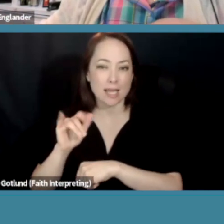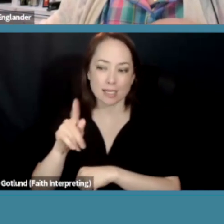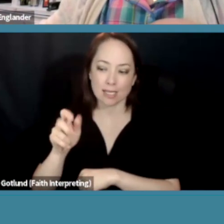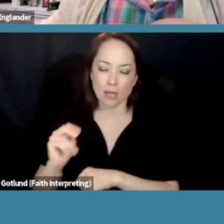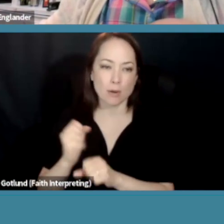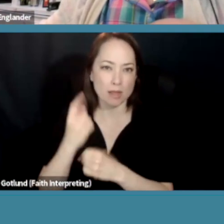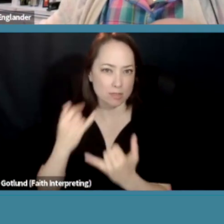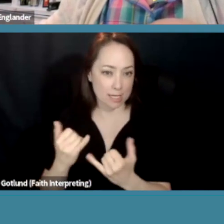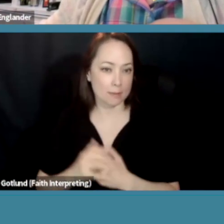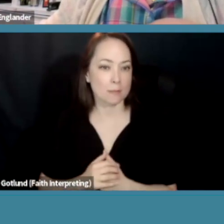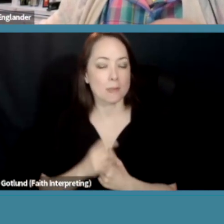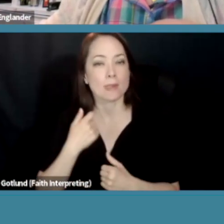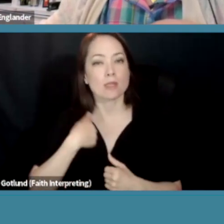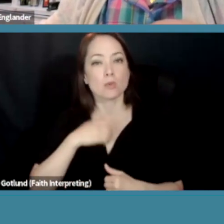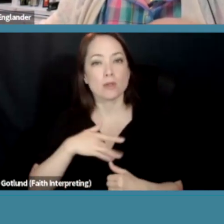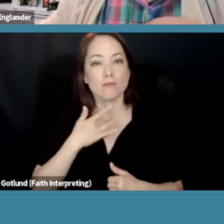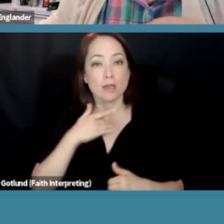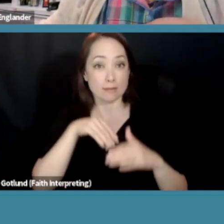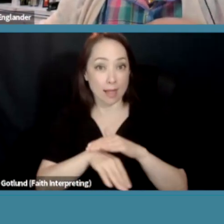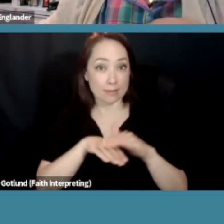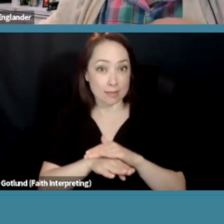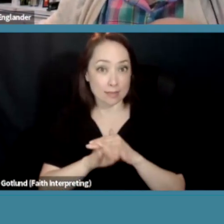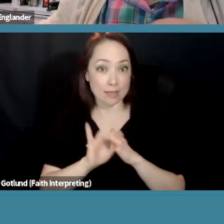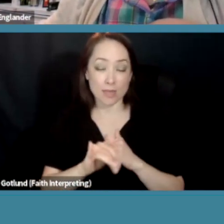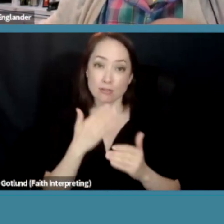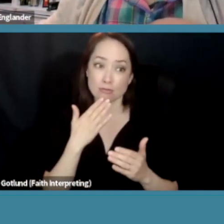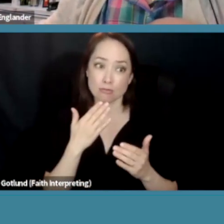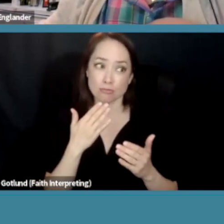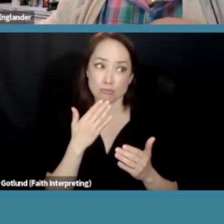We feel access is a journey, and for that reason,